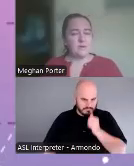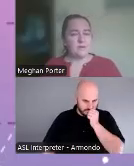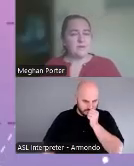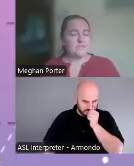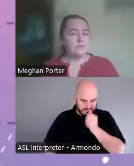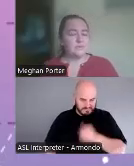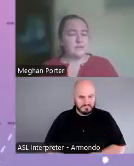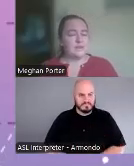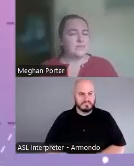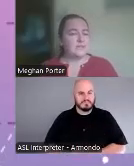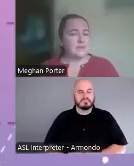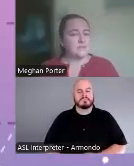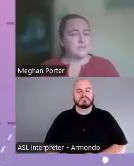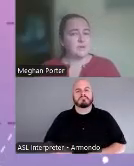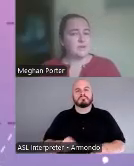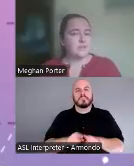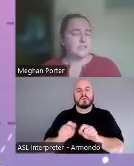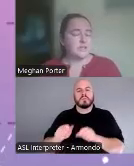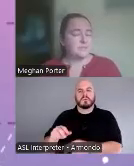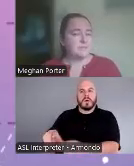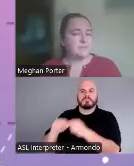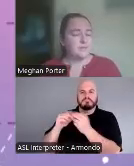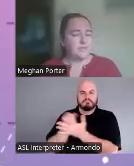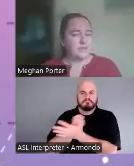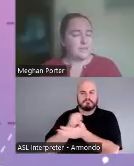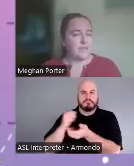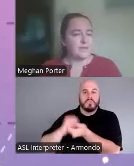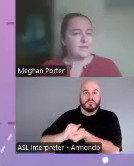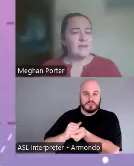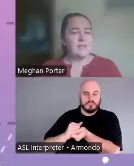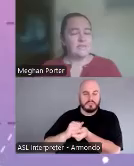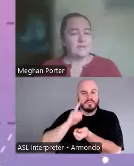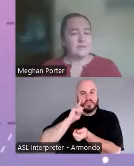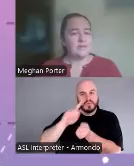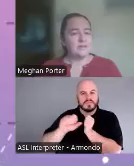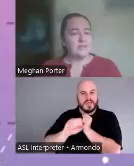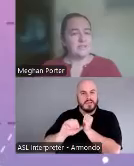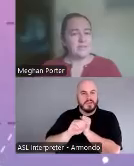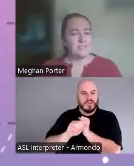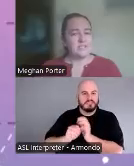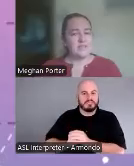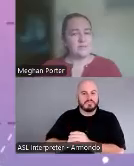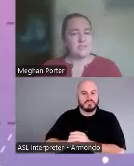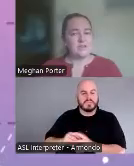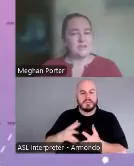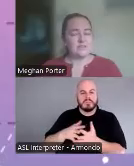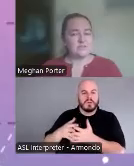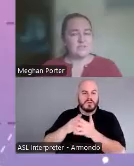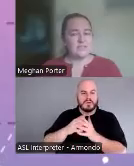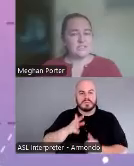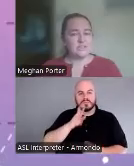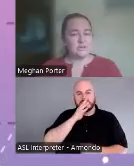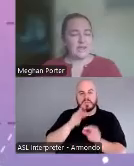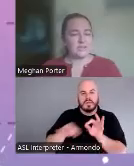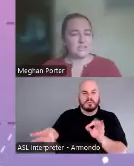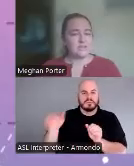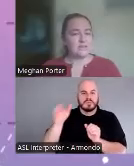We also were able to leverage a partnership for the campaign. The American Speech Language Hearing Association, or ASHA,